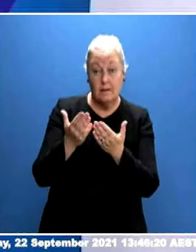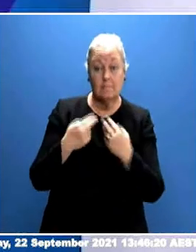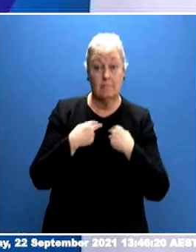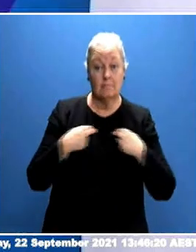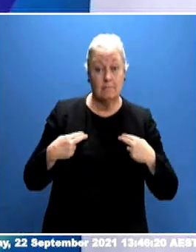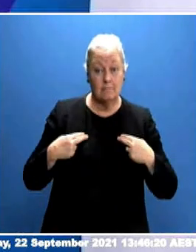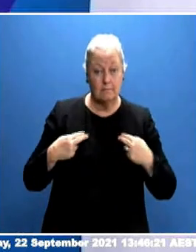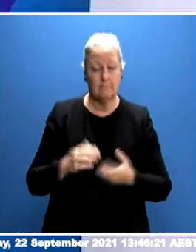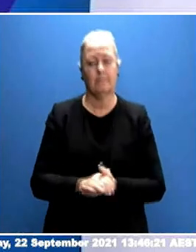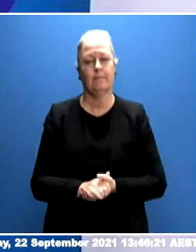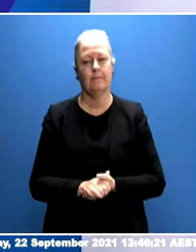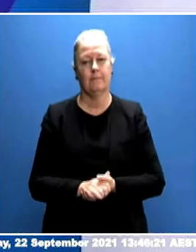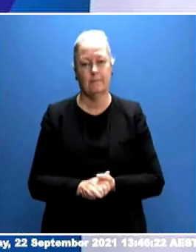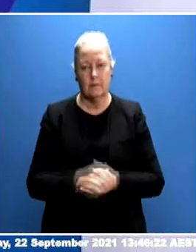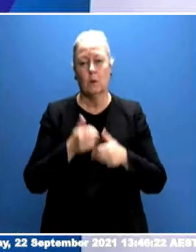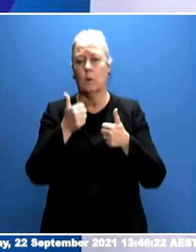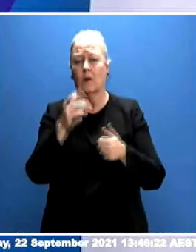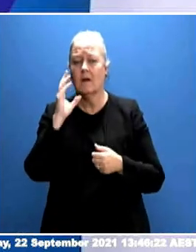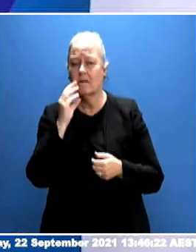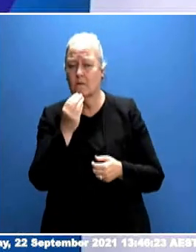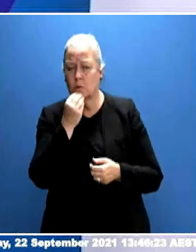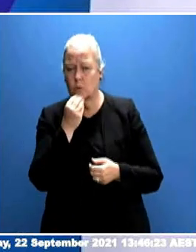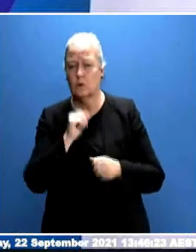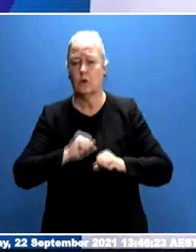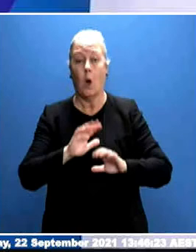Good afternoon, Chair --- Sorry, Mr Power.